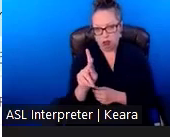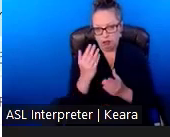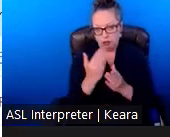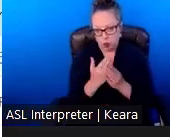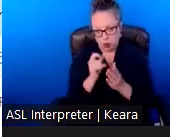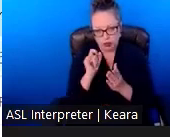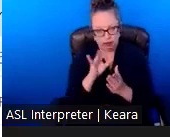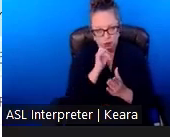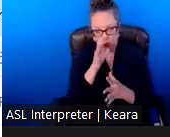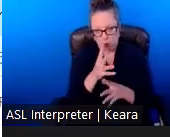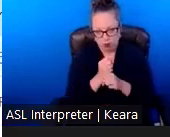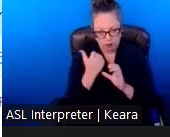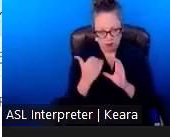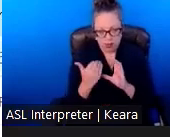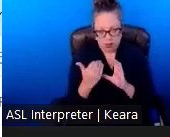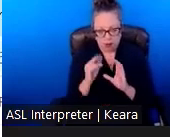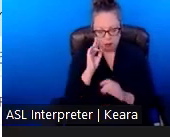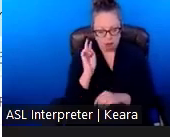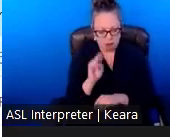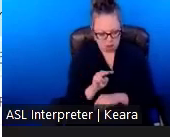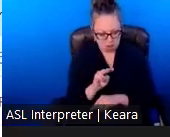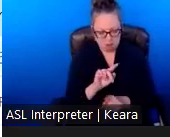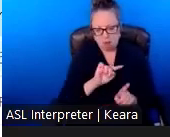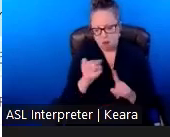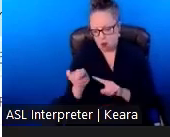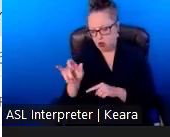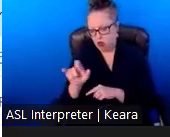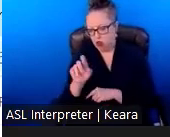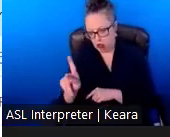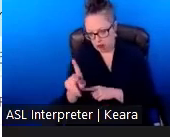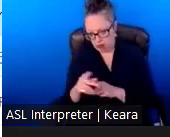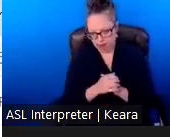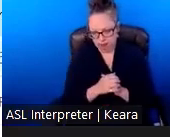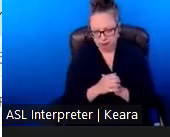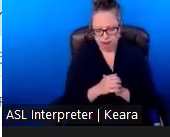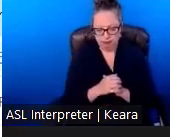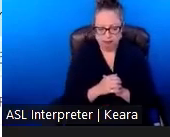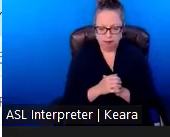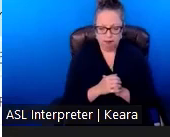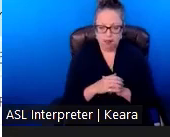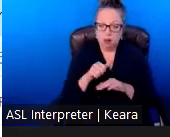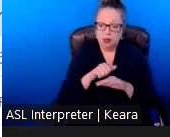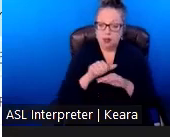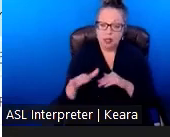Finally, I will note that submitting your application means that you have filled in